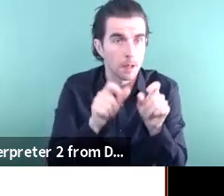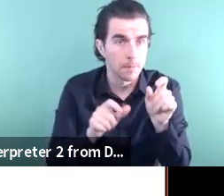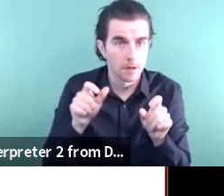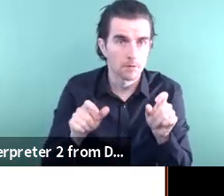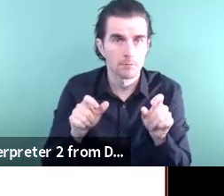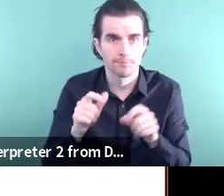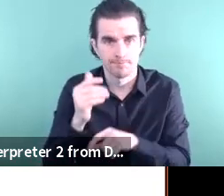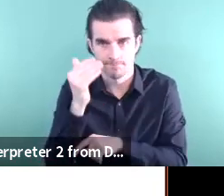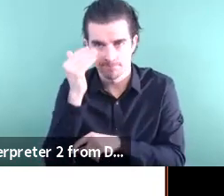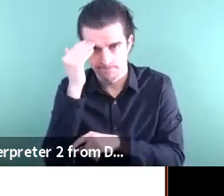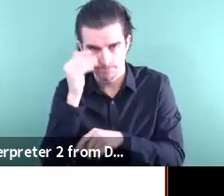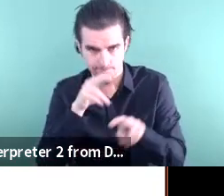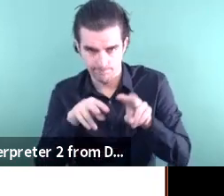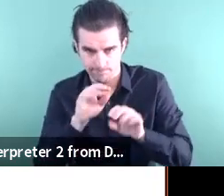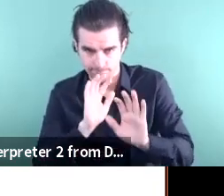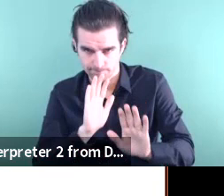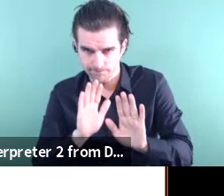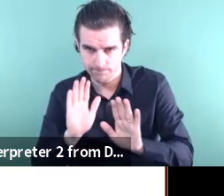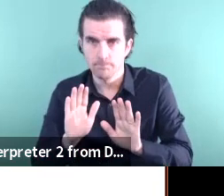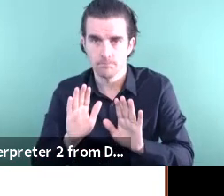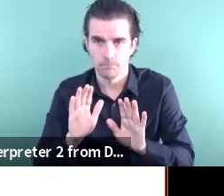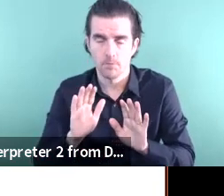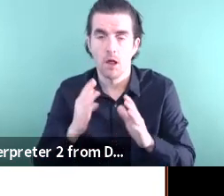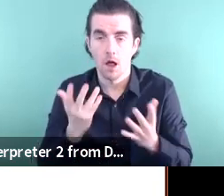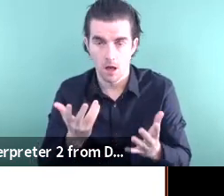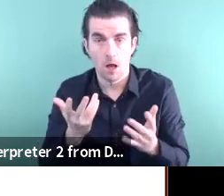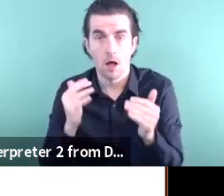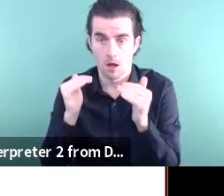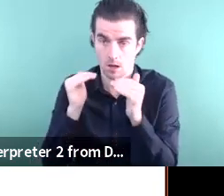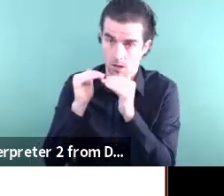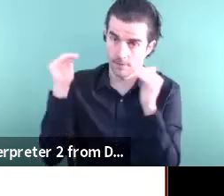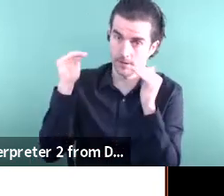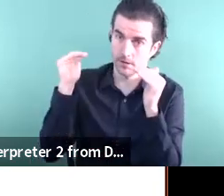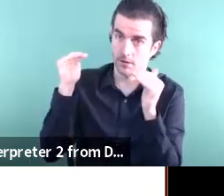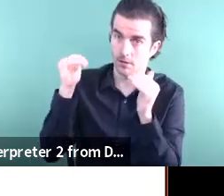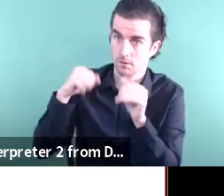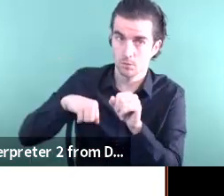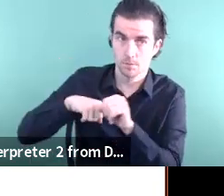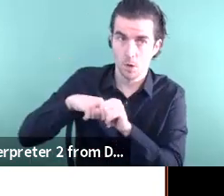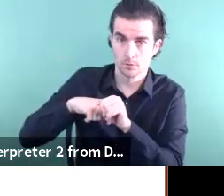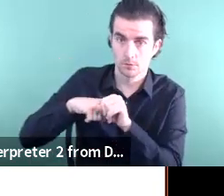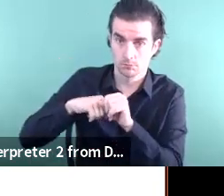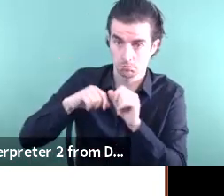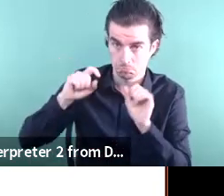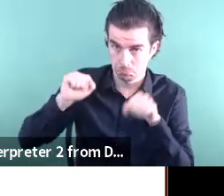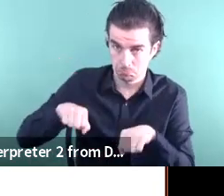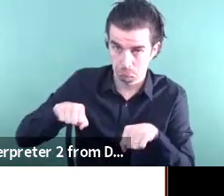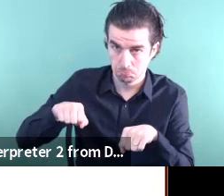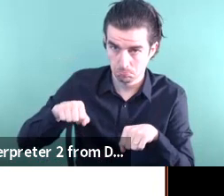income per adult equivalent, and we assume that a mainstream programme defines eligibility based